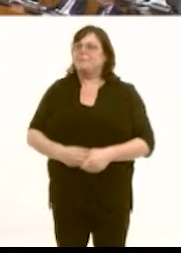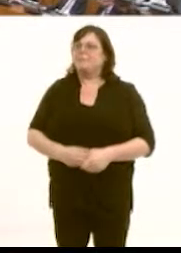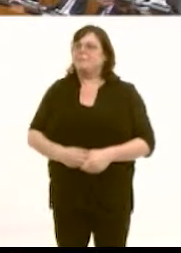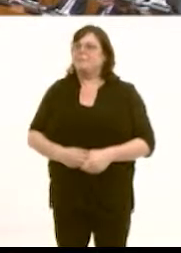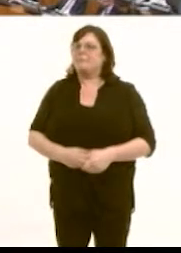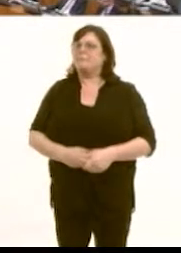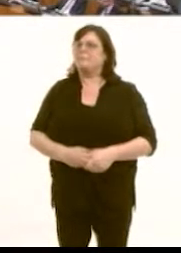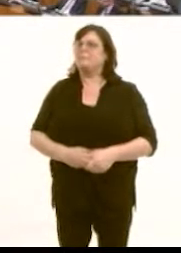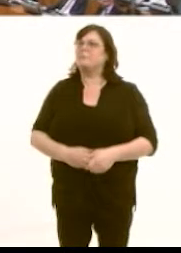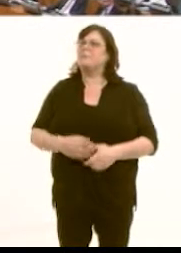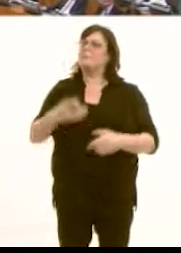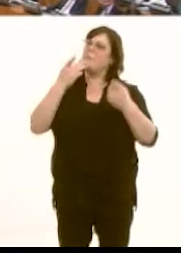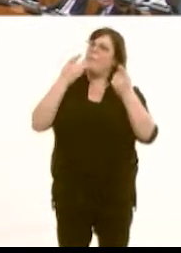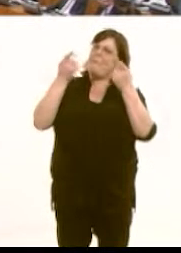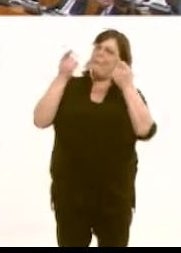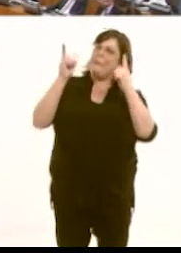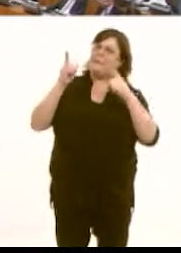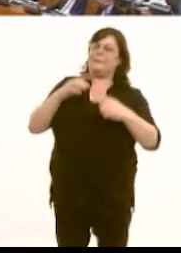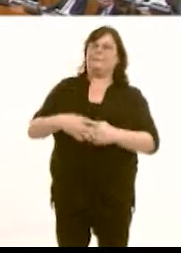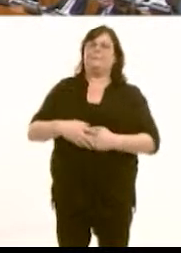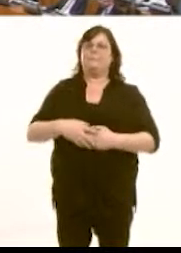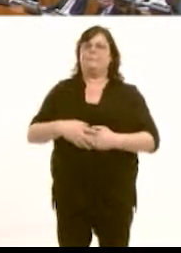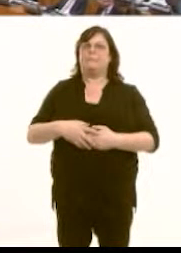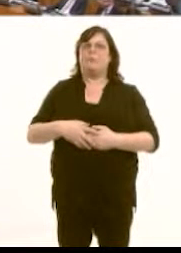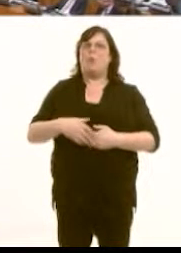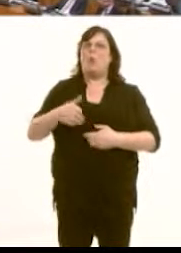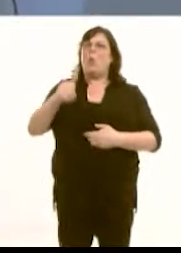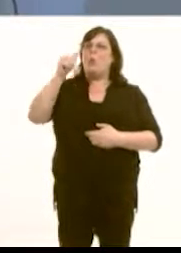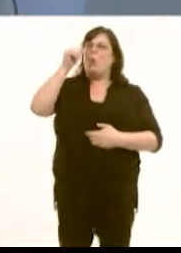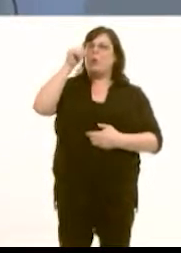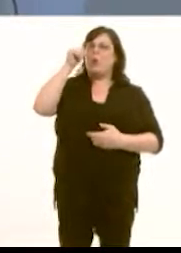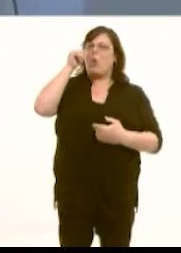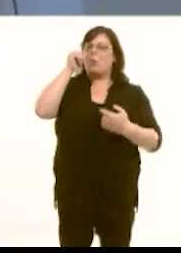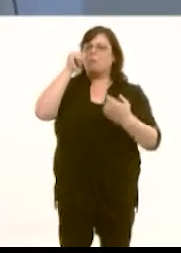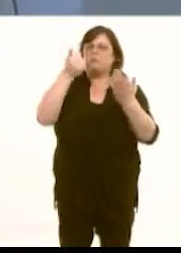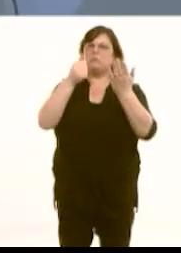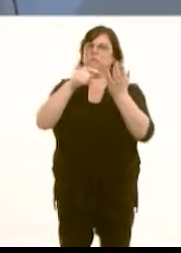Davies: First Minister, obviously this was on the order paper, this question, so hopefully youíve got a fair bit of briefing there.